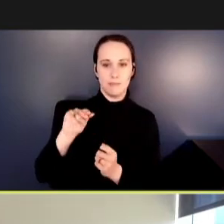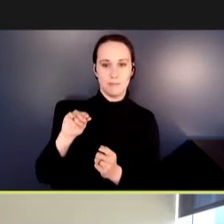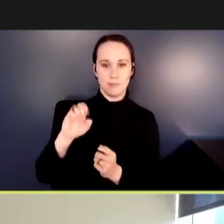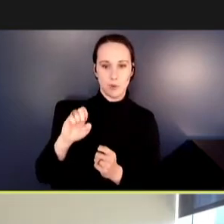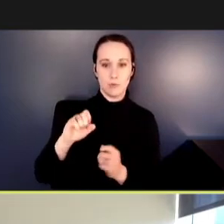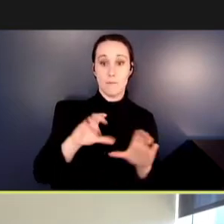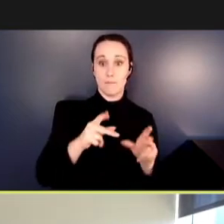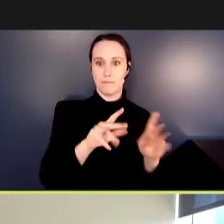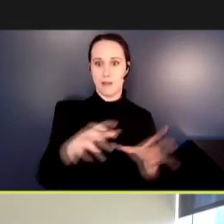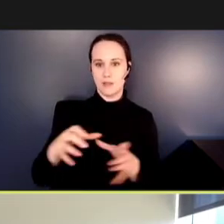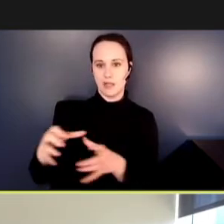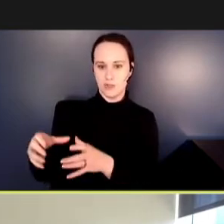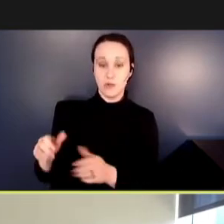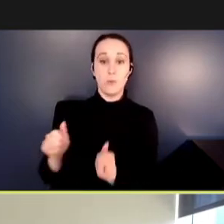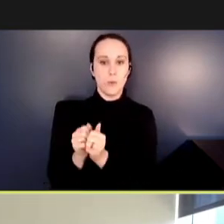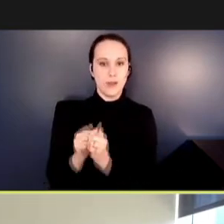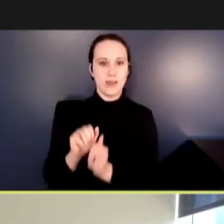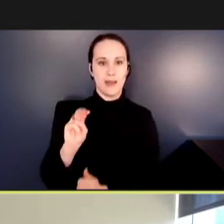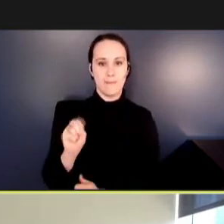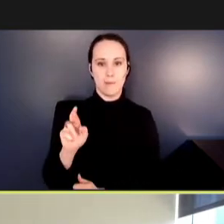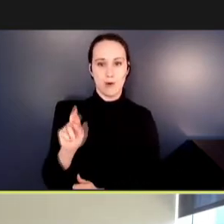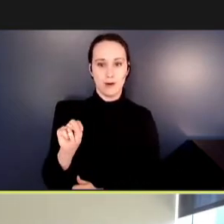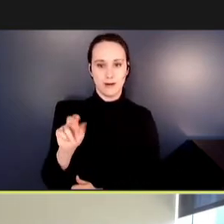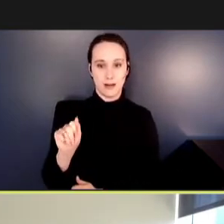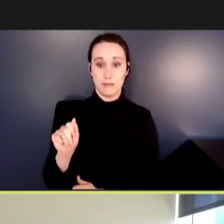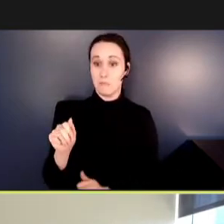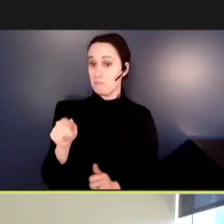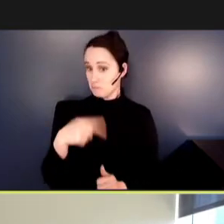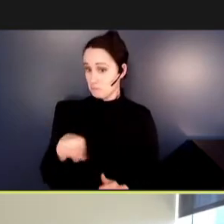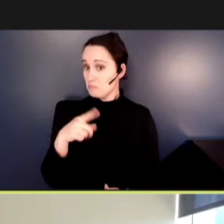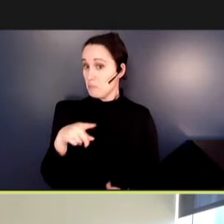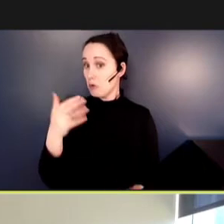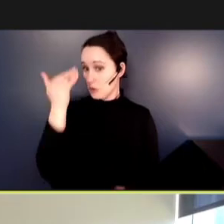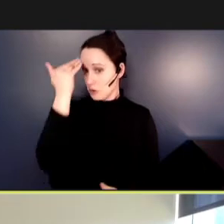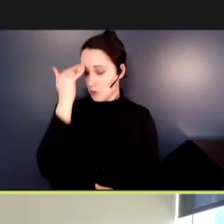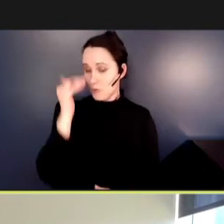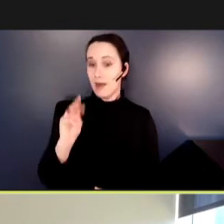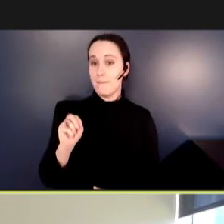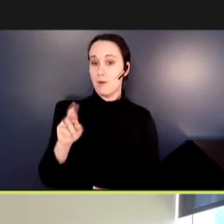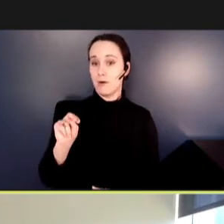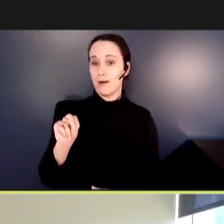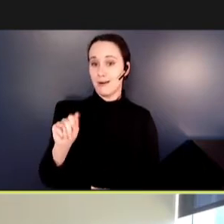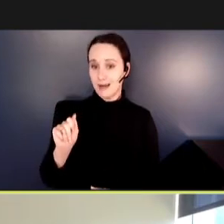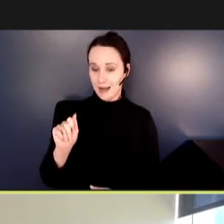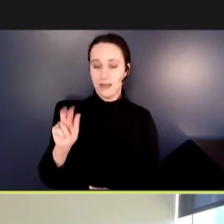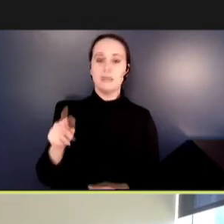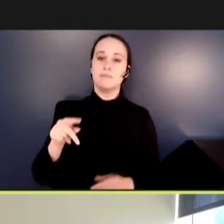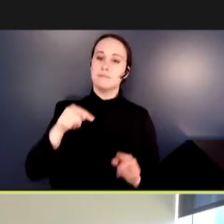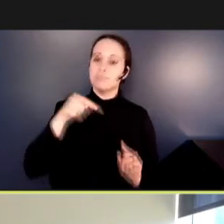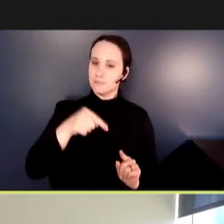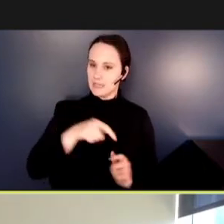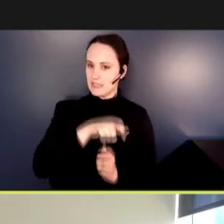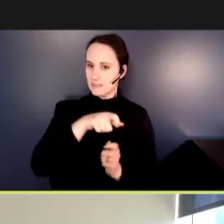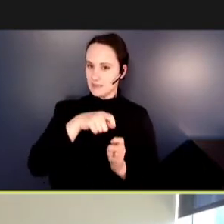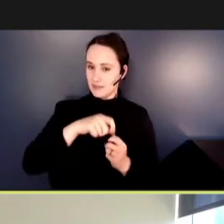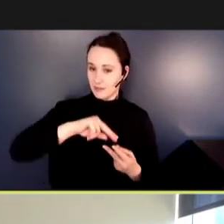So as I'm sure you're aware, mRNA is an elliptic nanoparticle that gets into the cell,